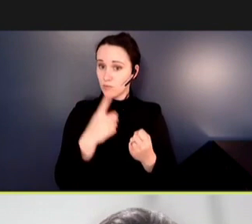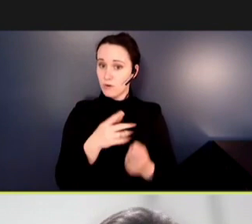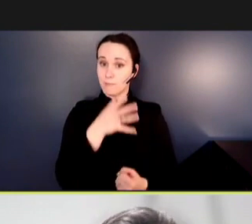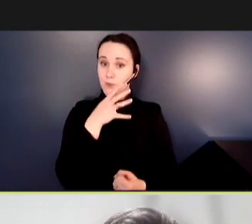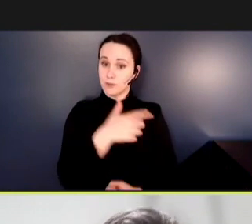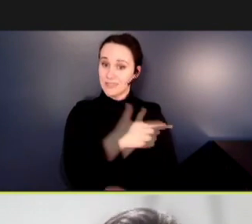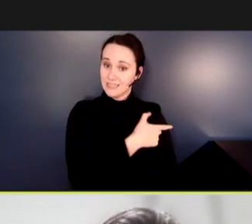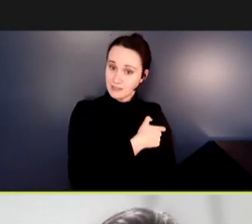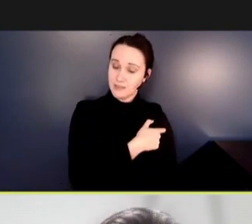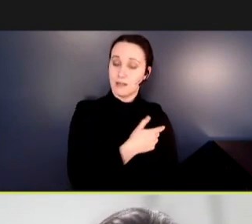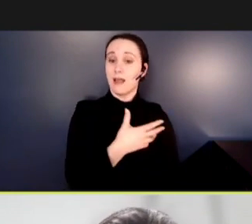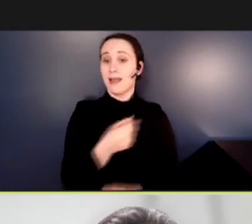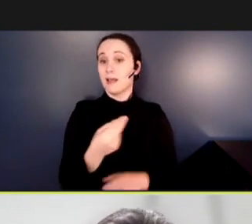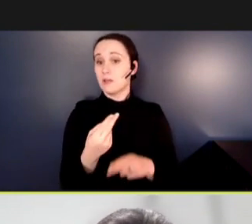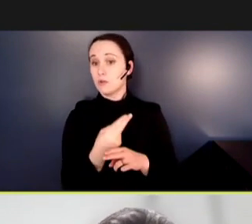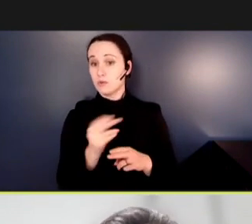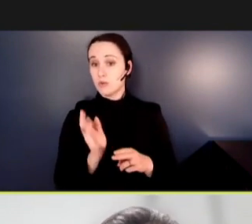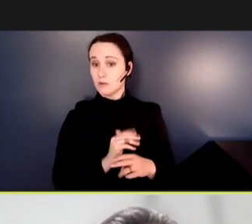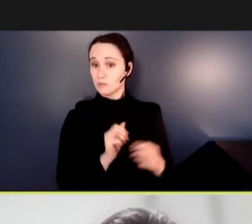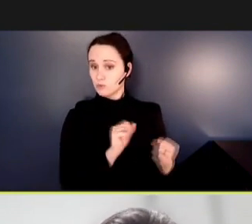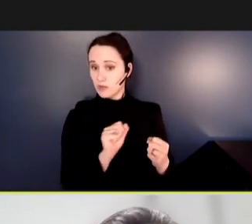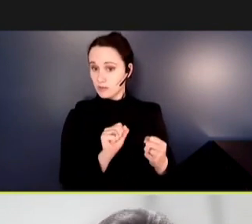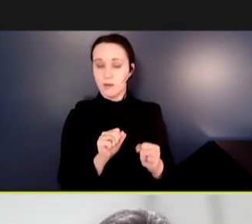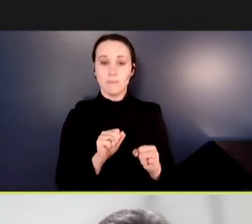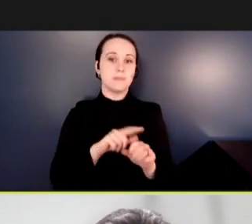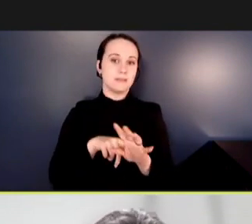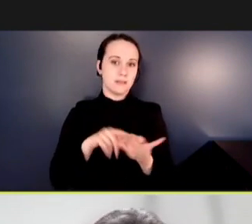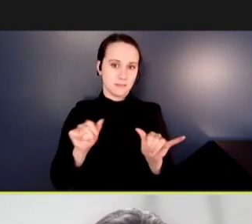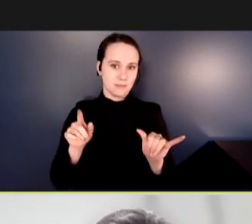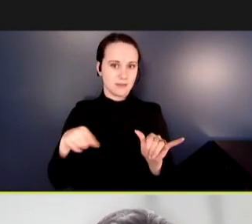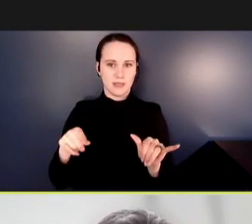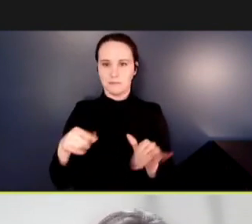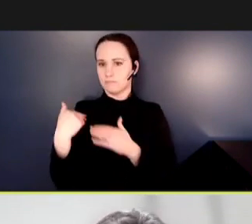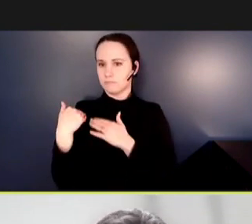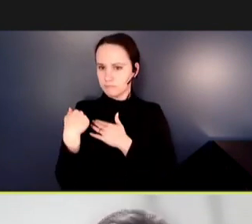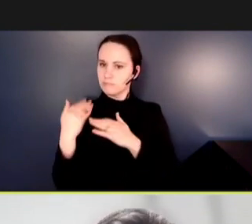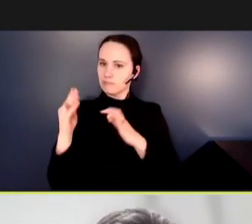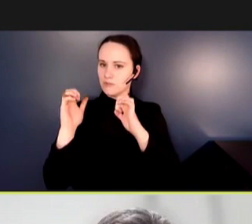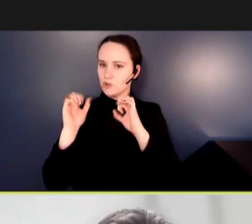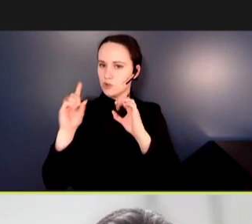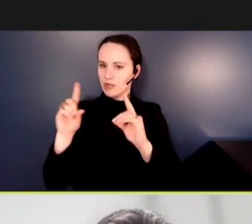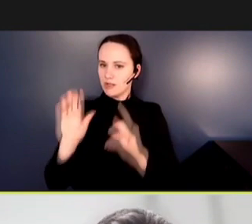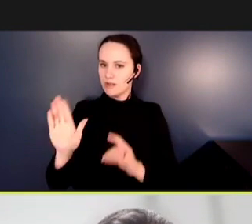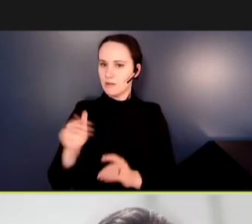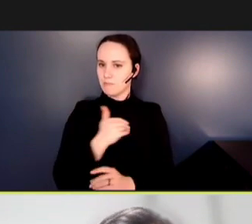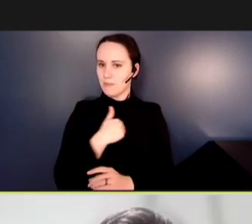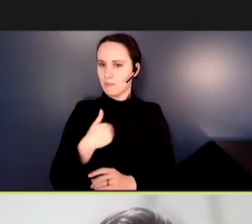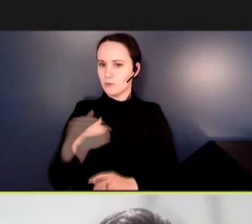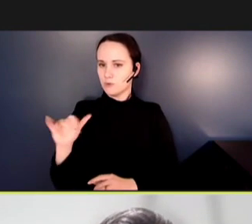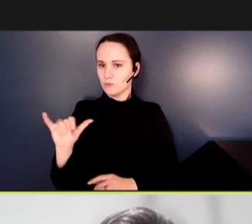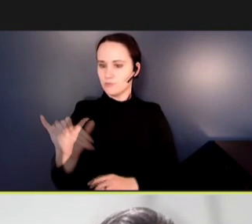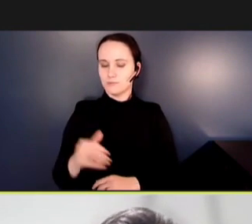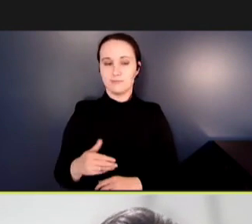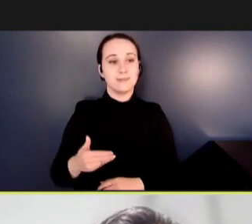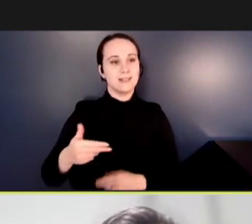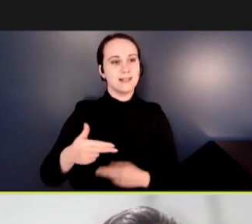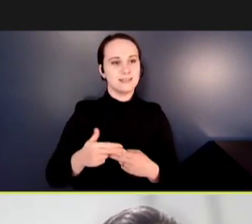and the use of these strategies, but also to educate their membership. Next slide please.